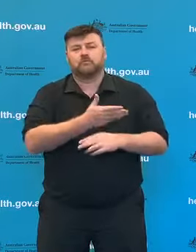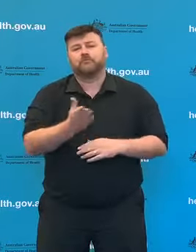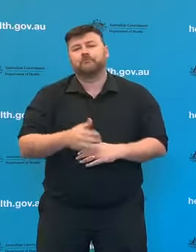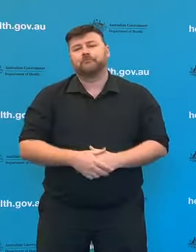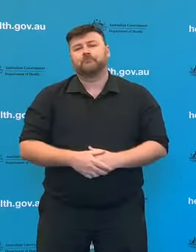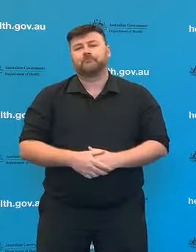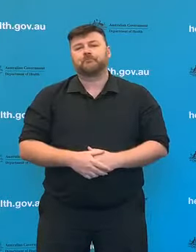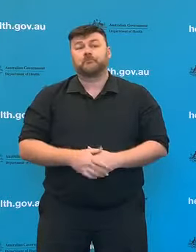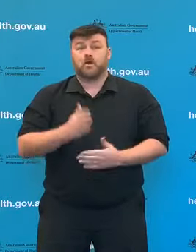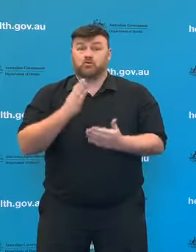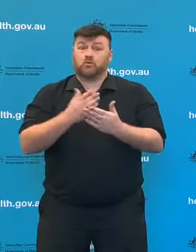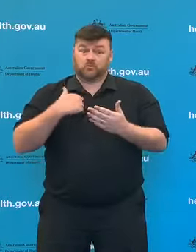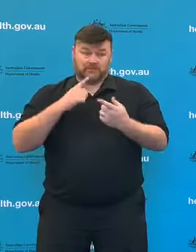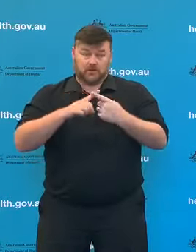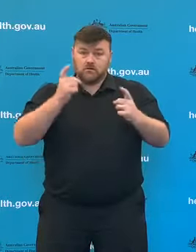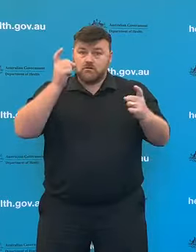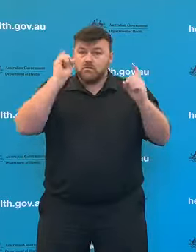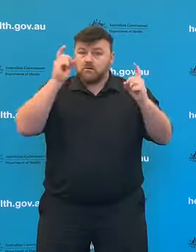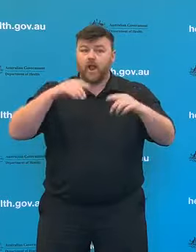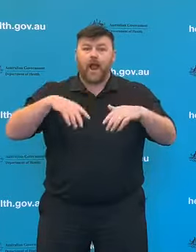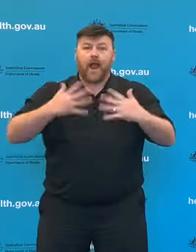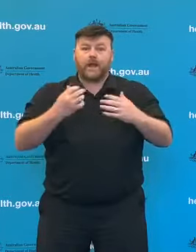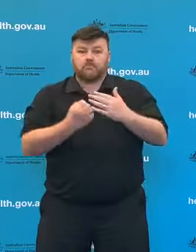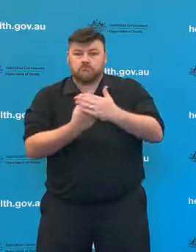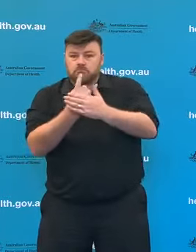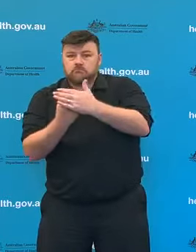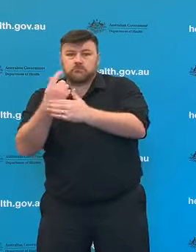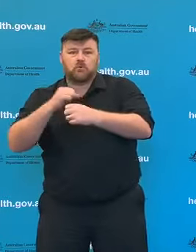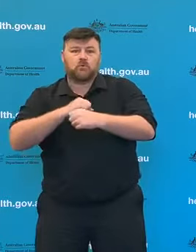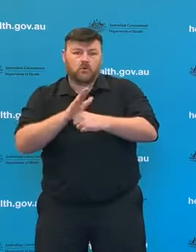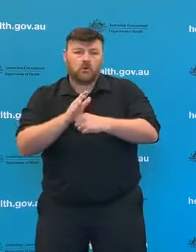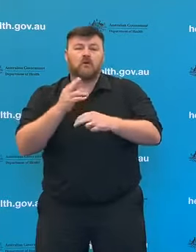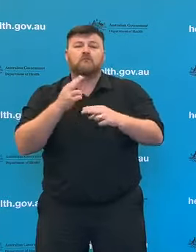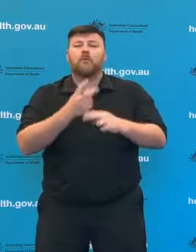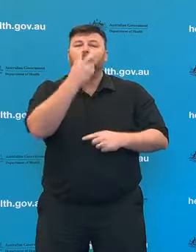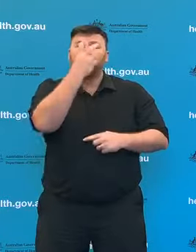concerned about any cases of COVID-19 in aged care services.